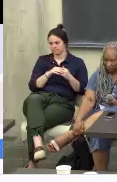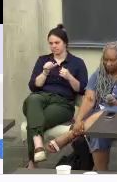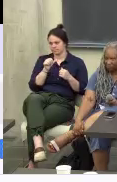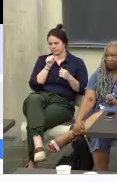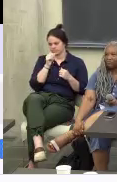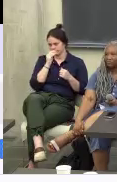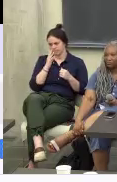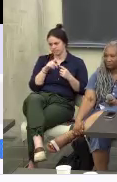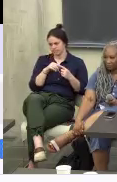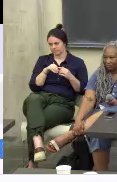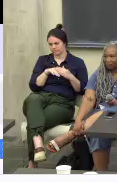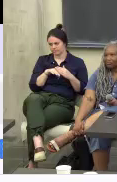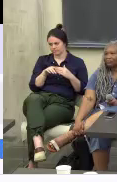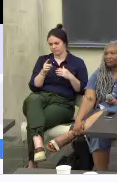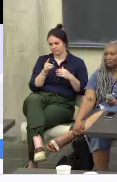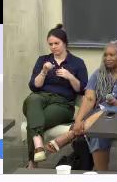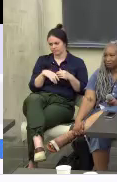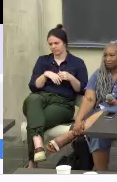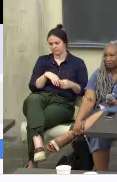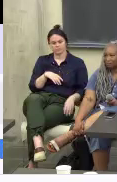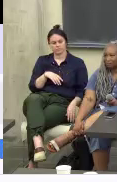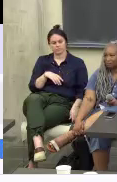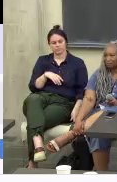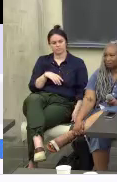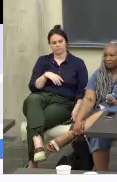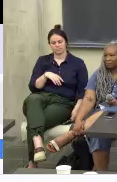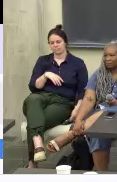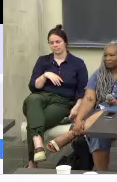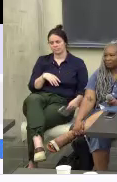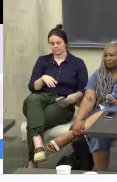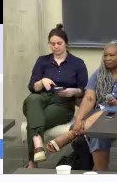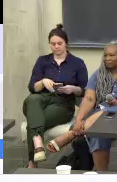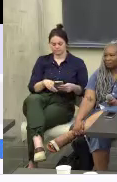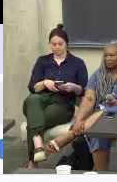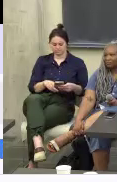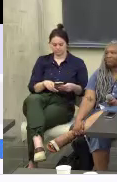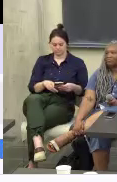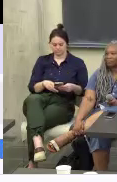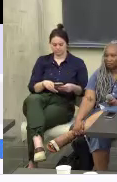care about accessibility, something like that? Until we can get people taking it more seriously,